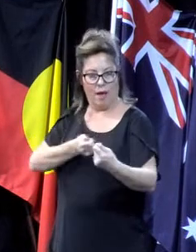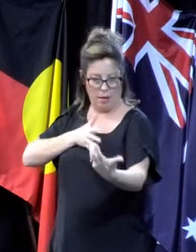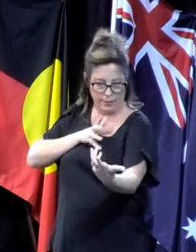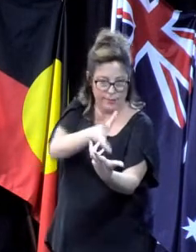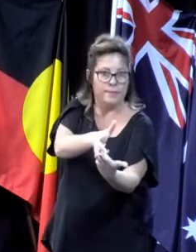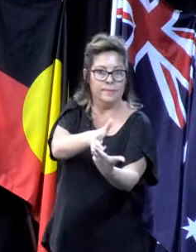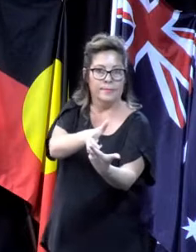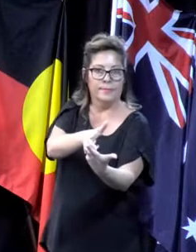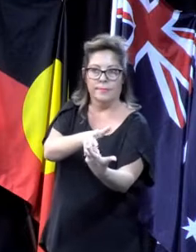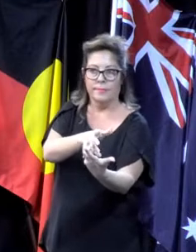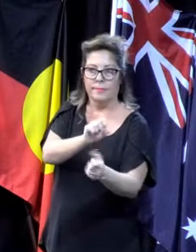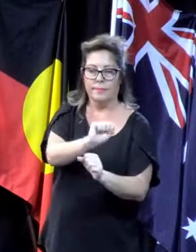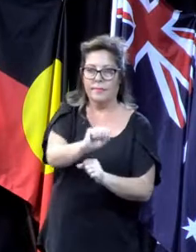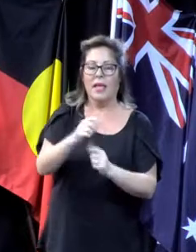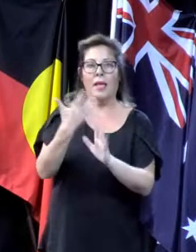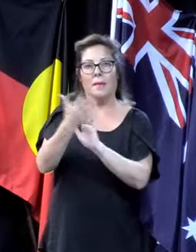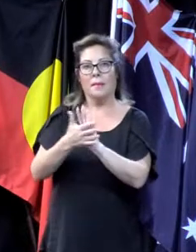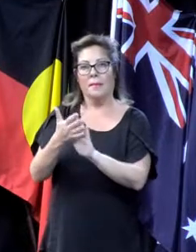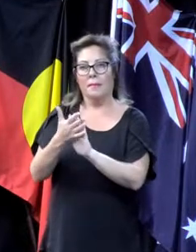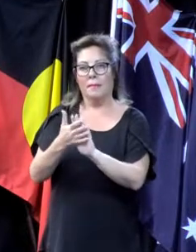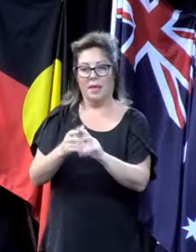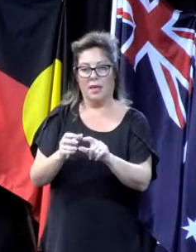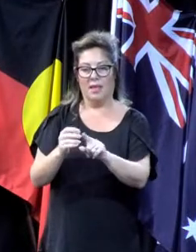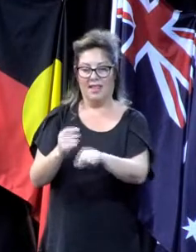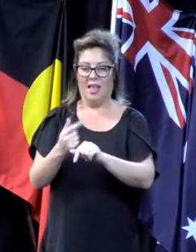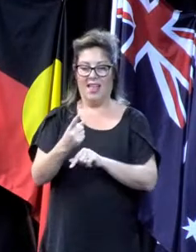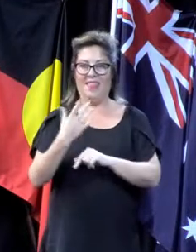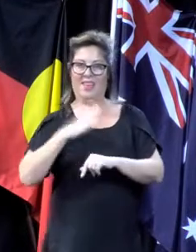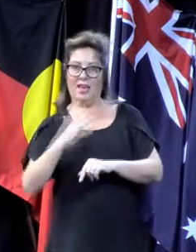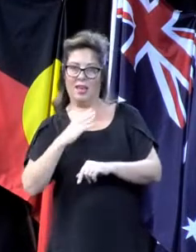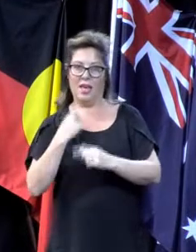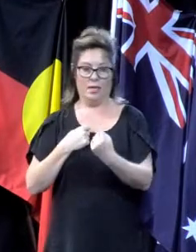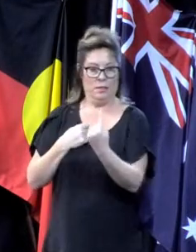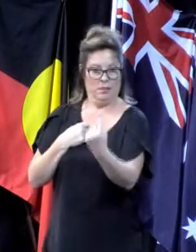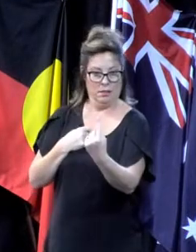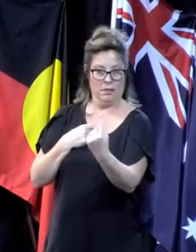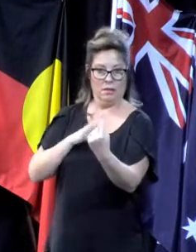They don't operate in isolation. There's combinations of disabilities.